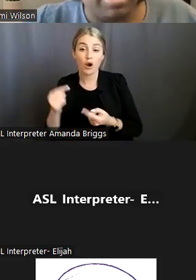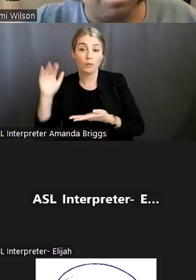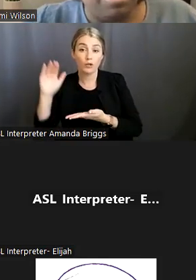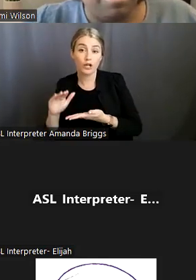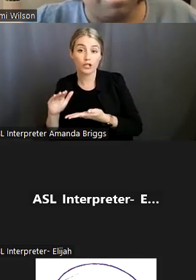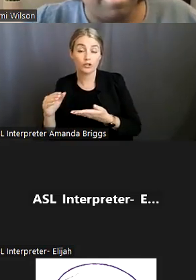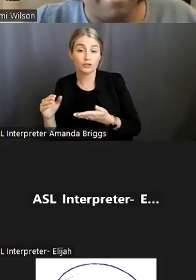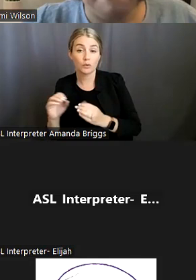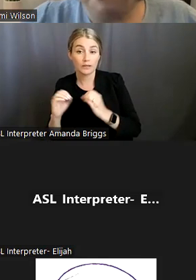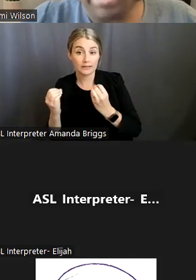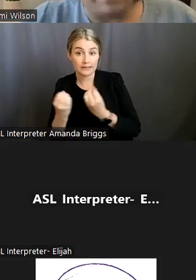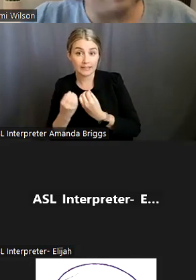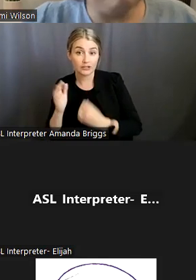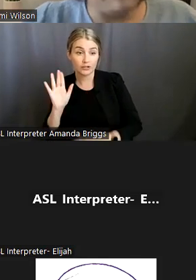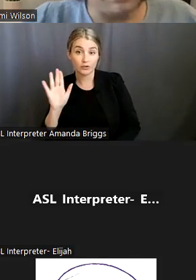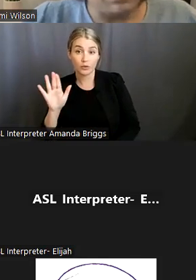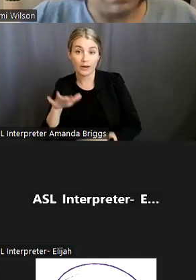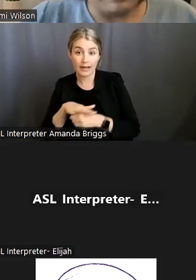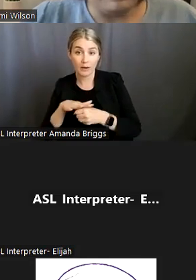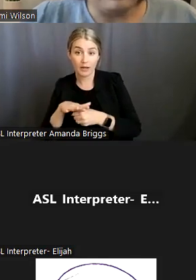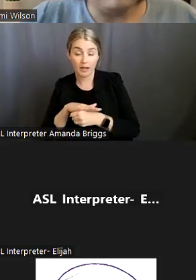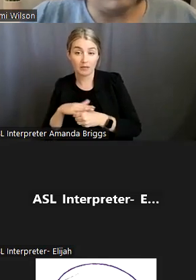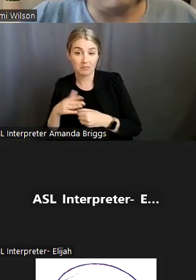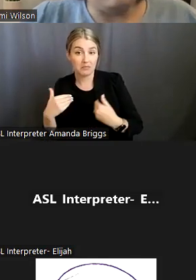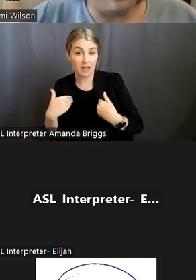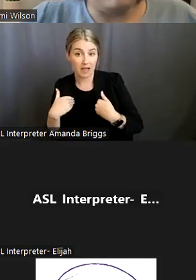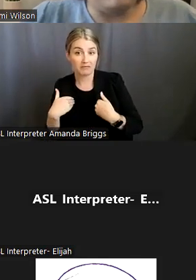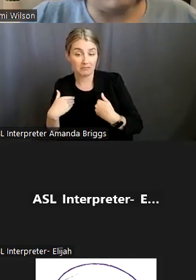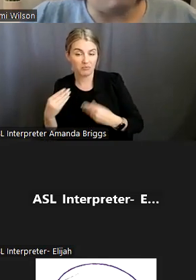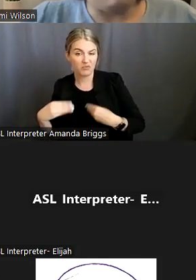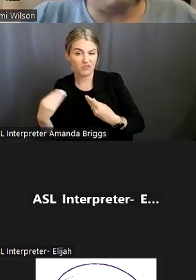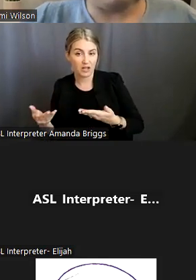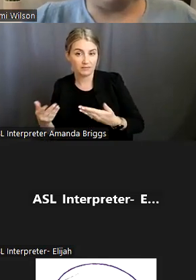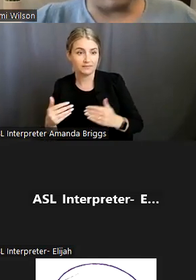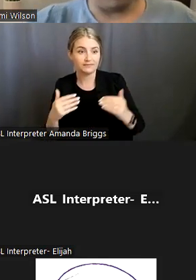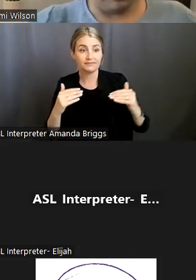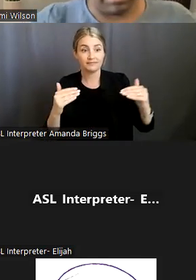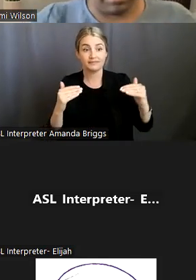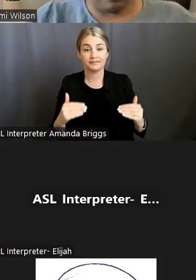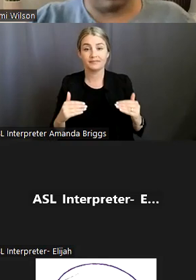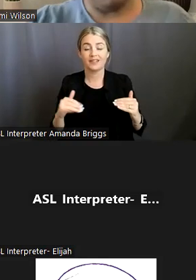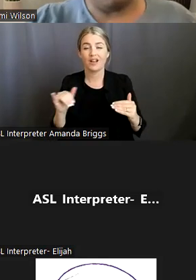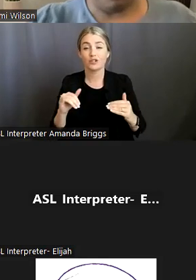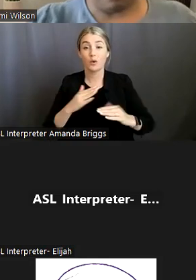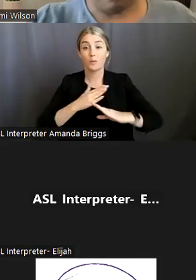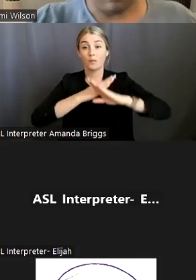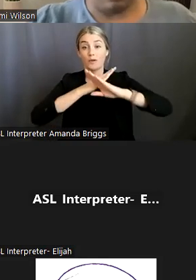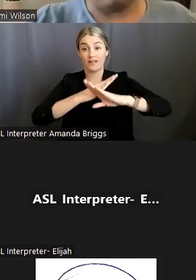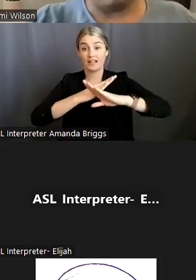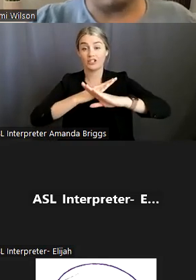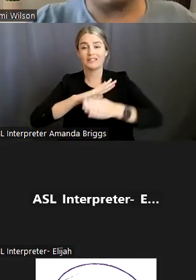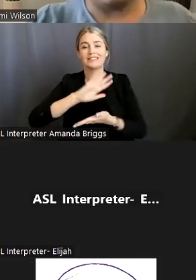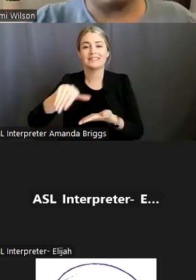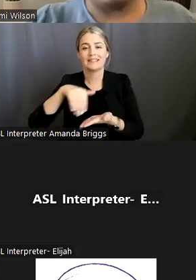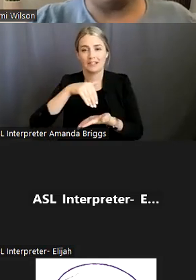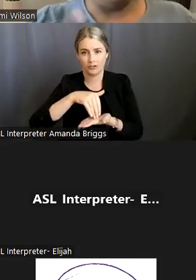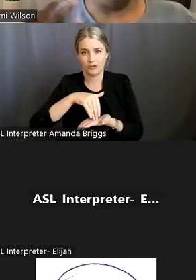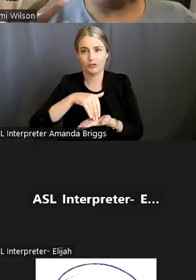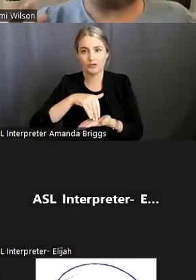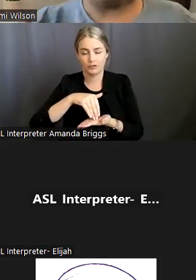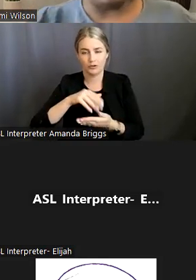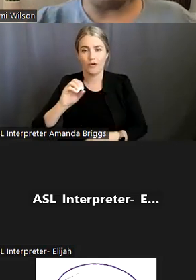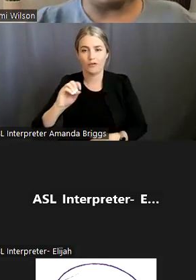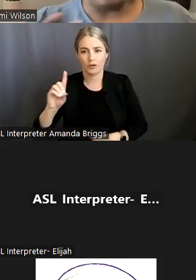in your area. And as well as overdose prevention centers. They exist in many different countries